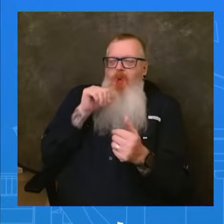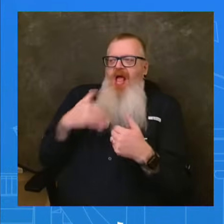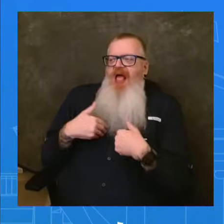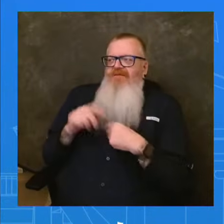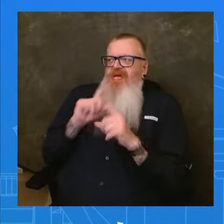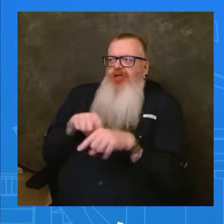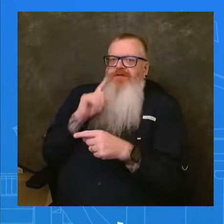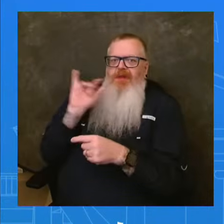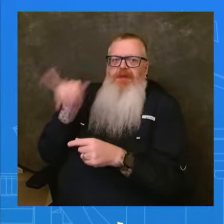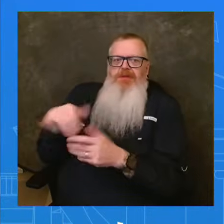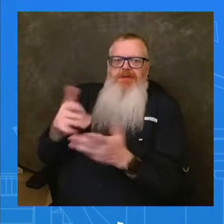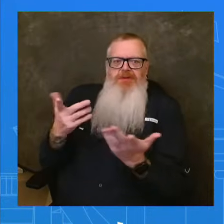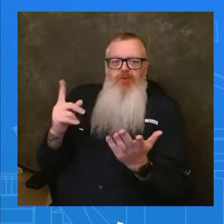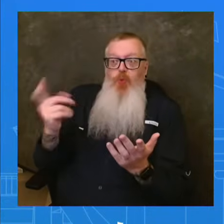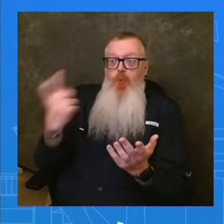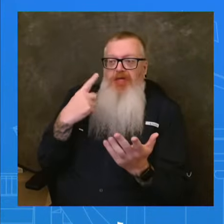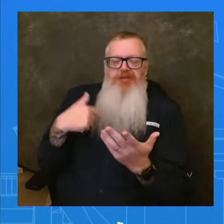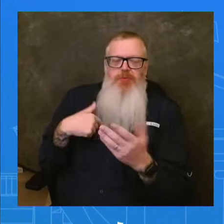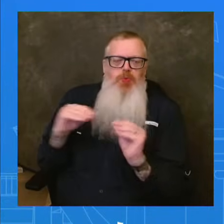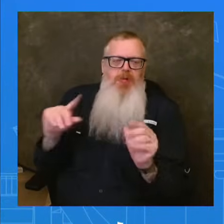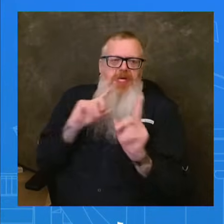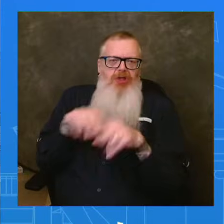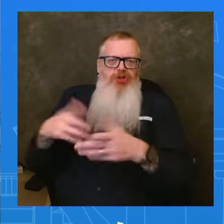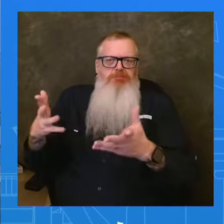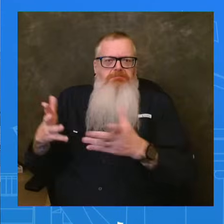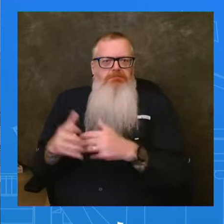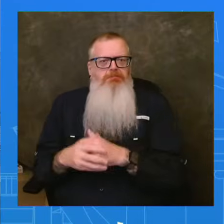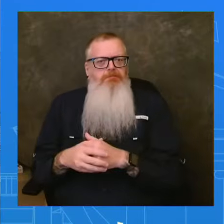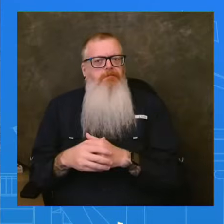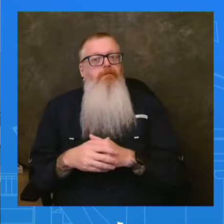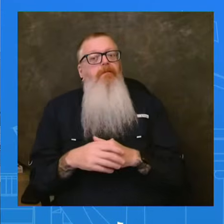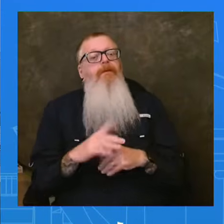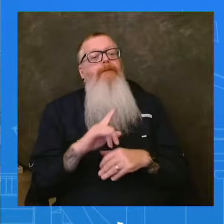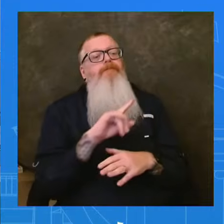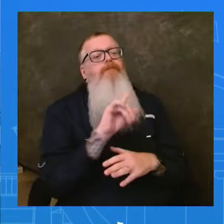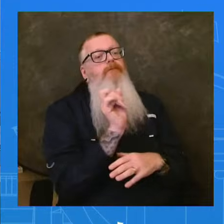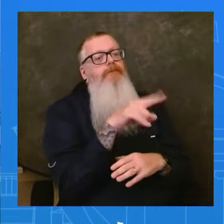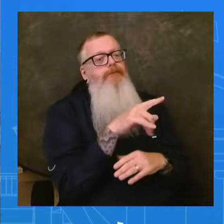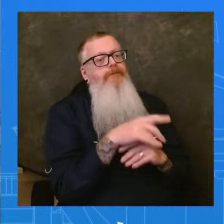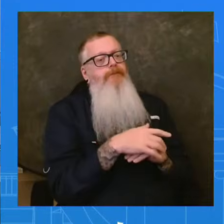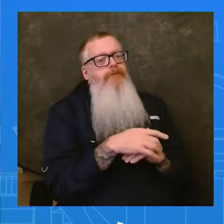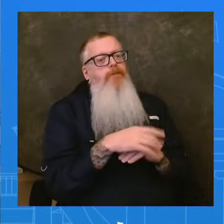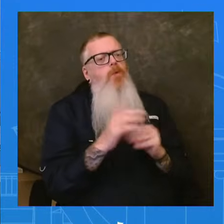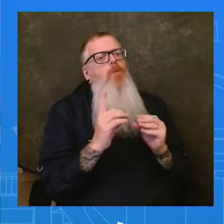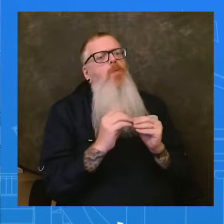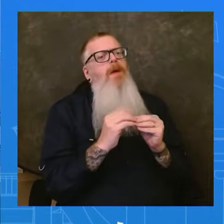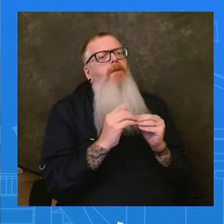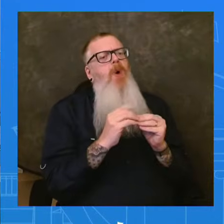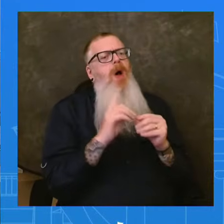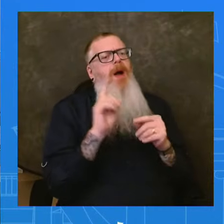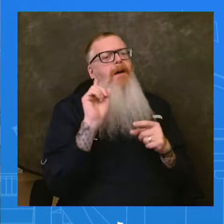The Press: Thanks, Karine. One more try on the Bibi call. Sorry. Ms. Jean-Pierre: Sure. The Press: Do -- did the president, during this conversation,